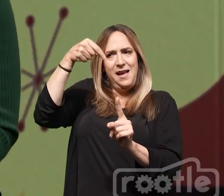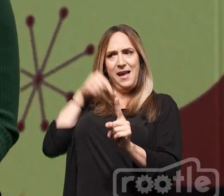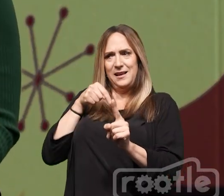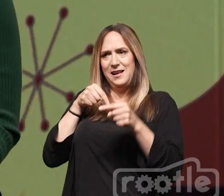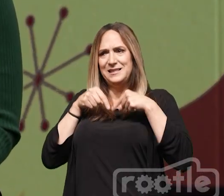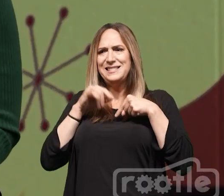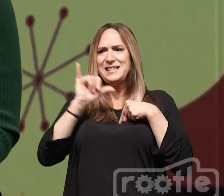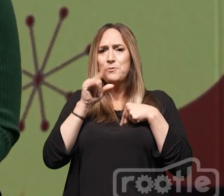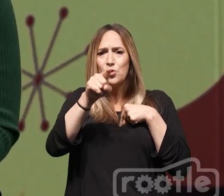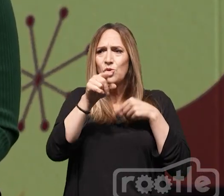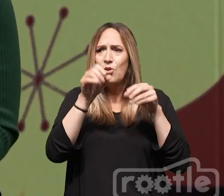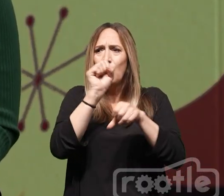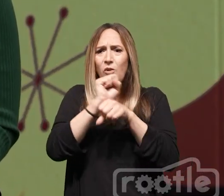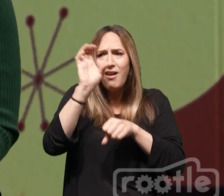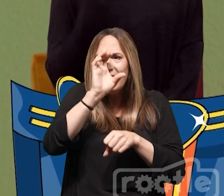and had to retrace your steps to find it?